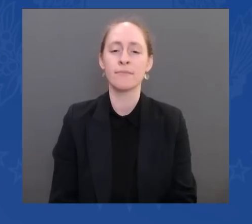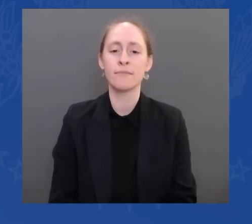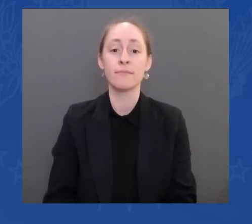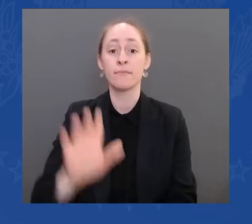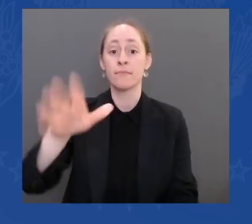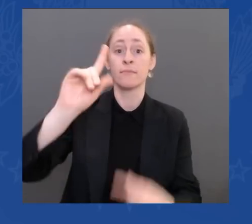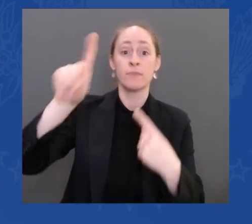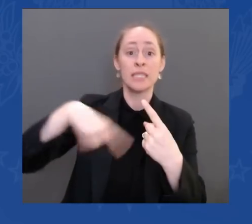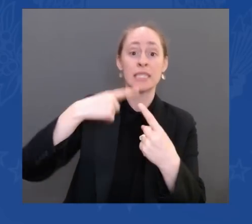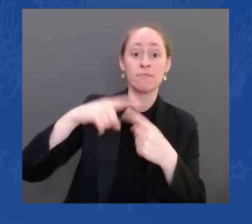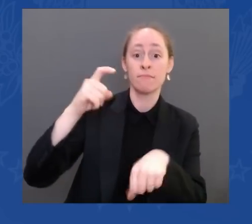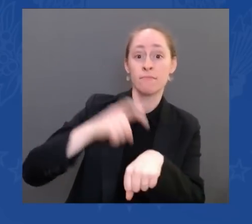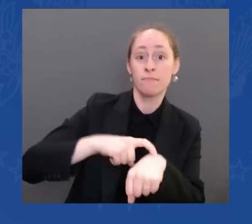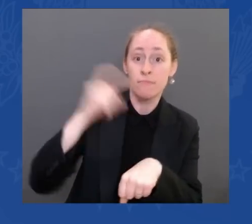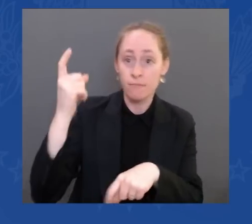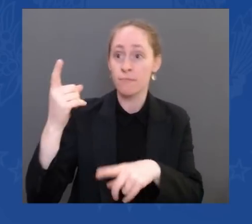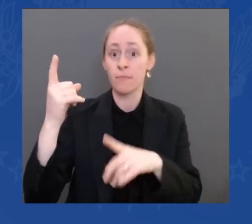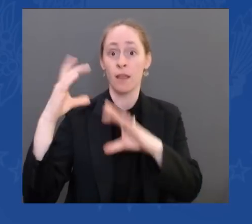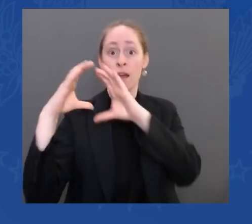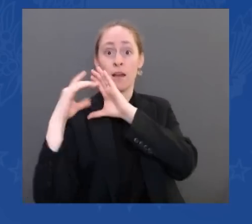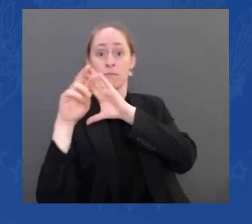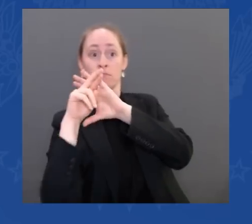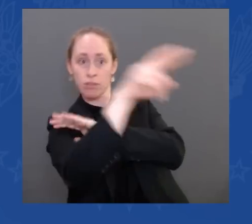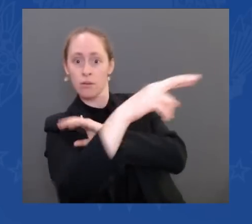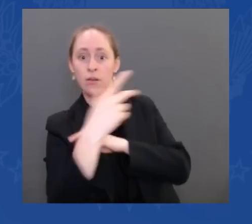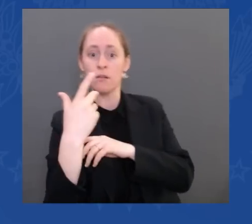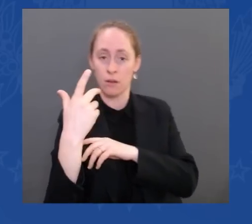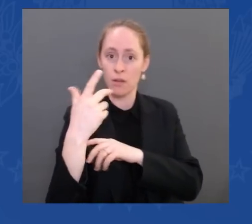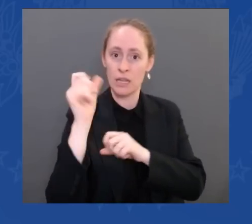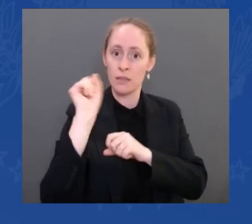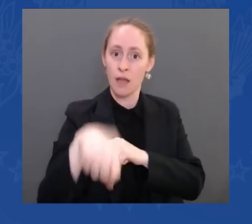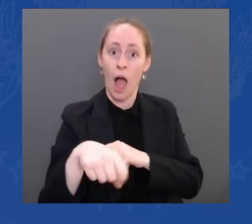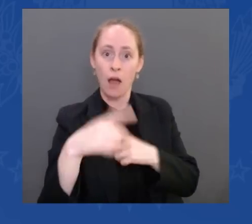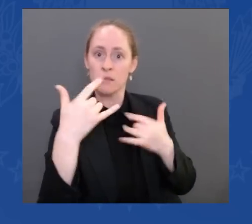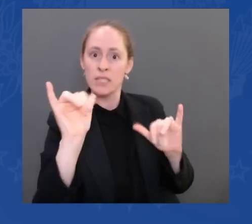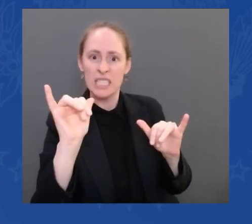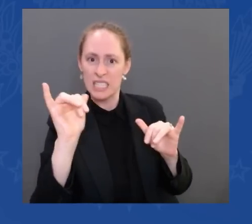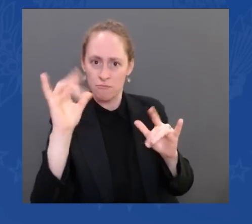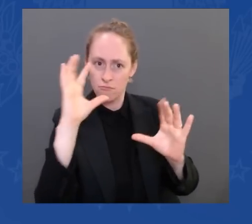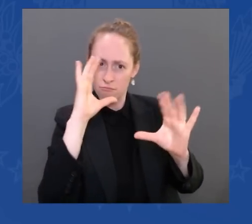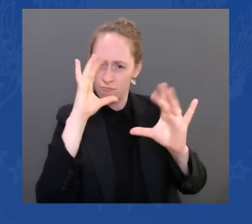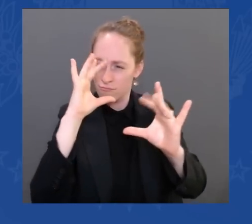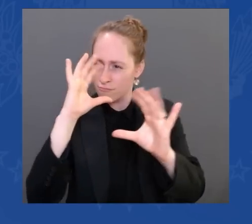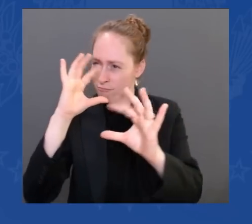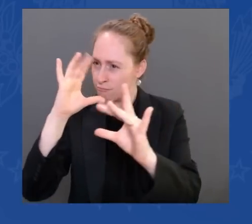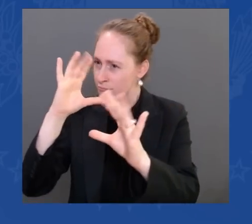In fact, they've been so important there's even a story about Ukrainian parents naming their children -- not a joke --